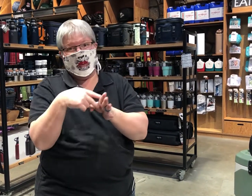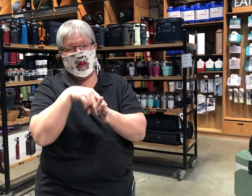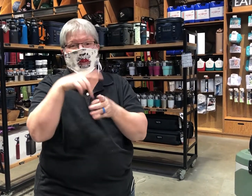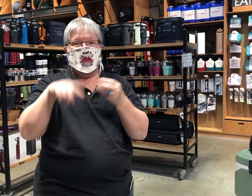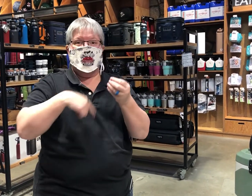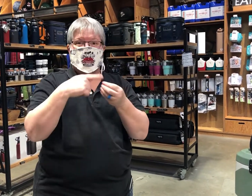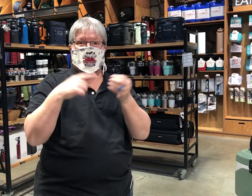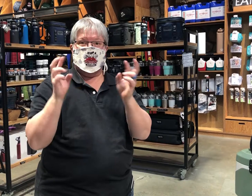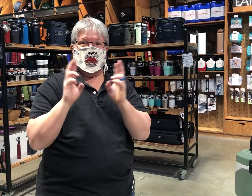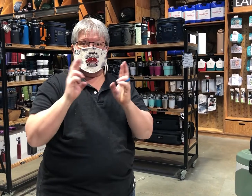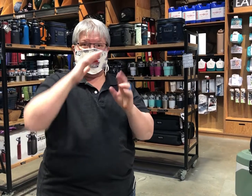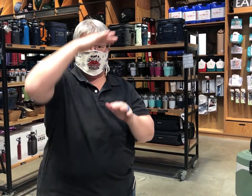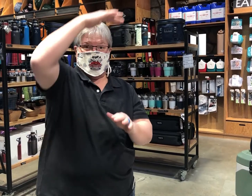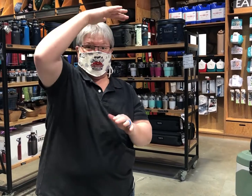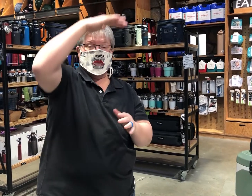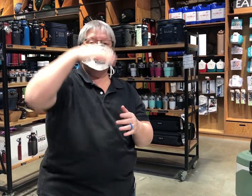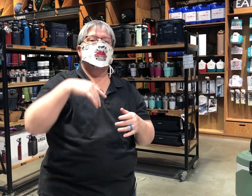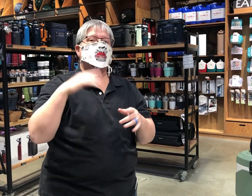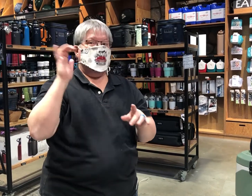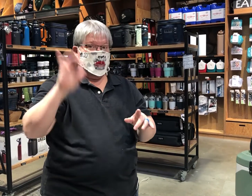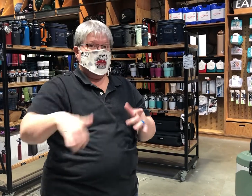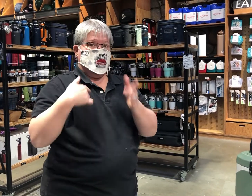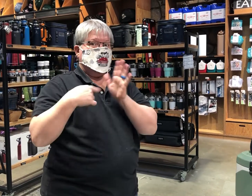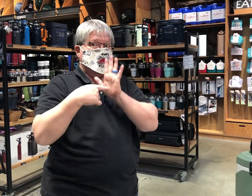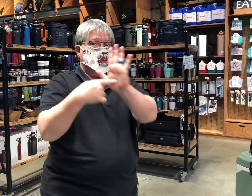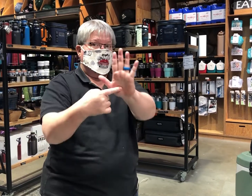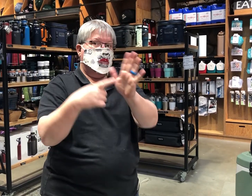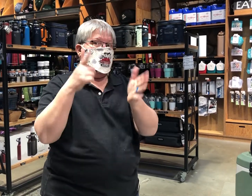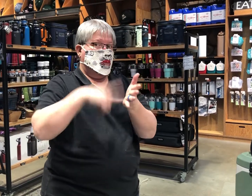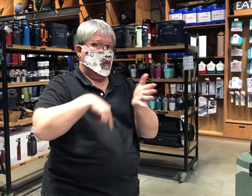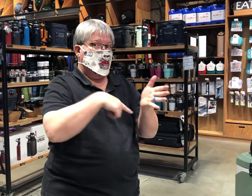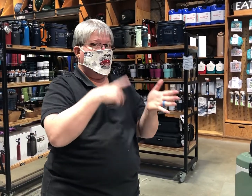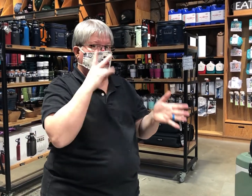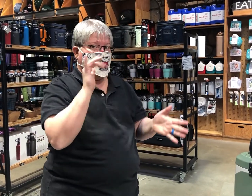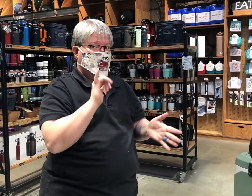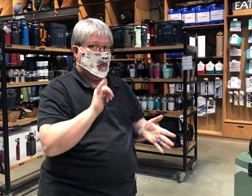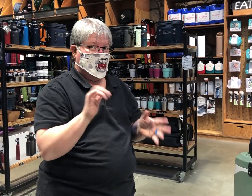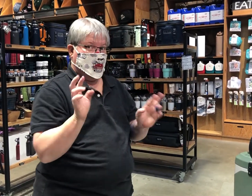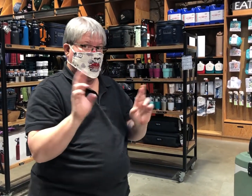debating on whether to get the tall fridge or this one. So I'm going to show you what it looks like.